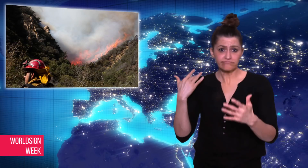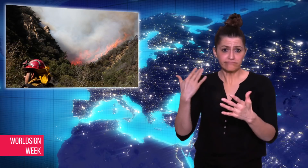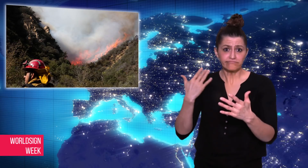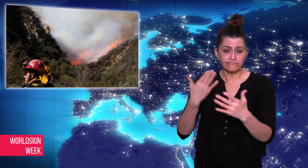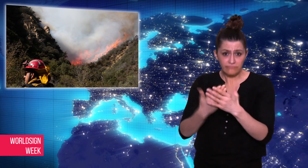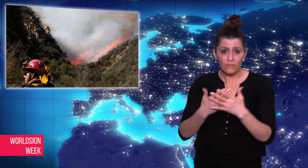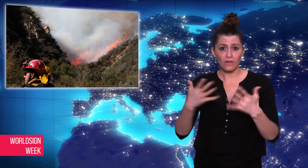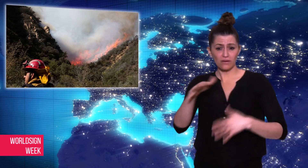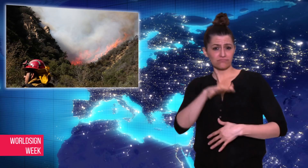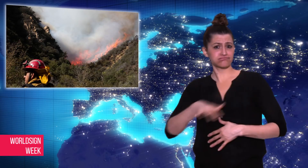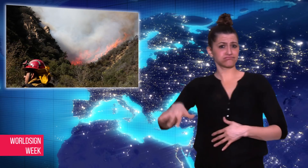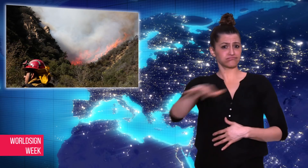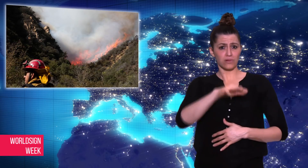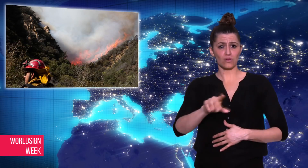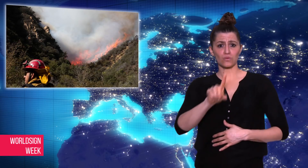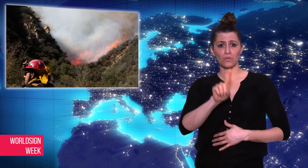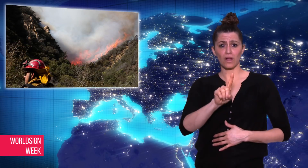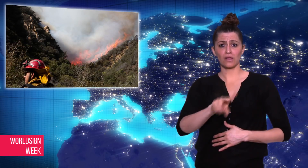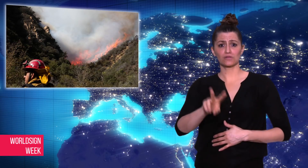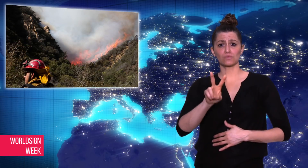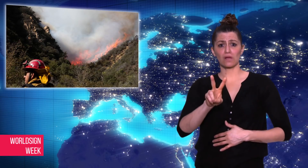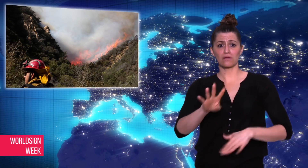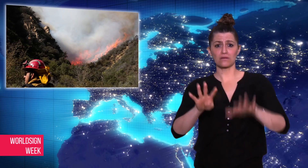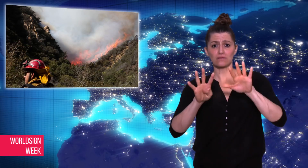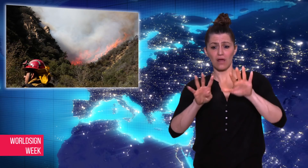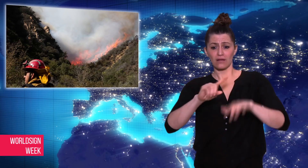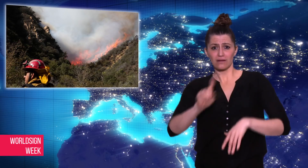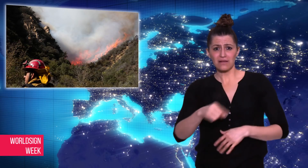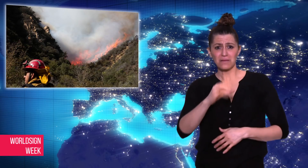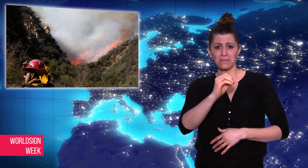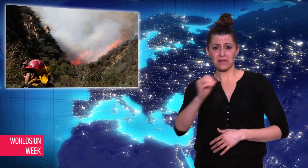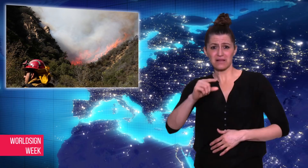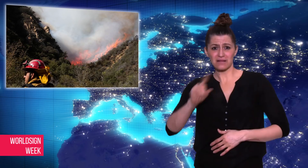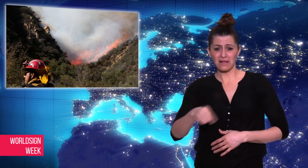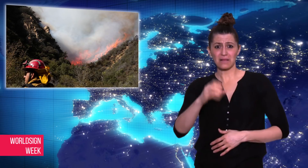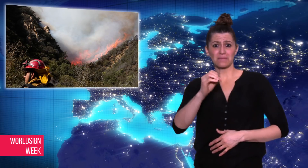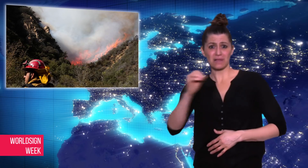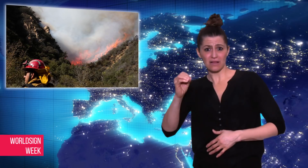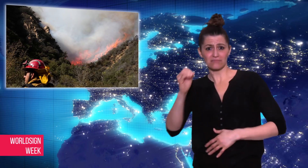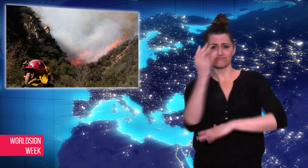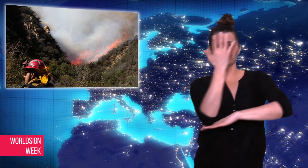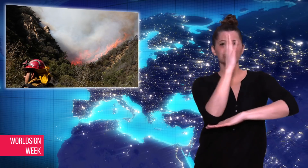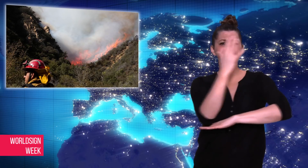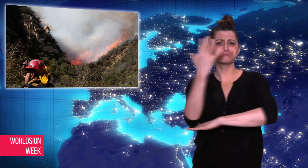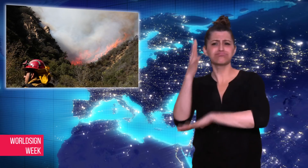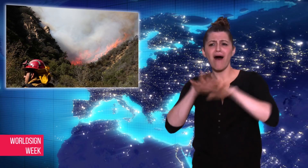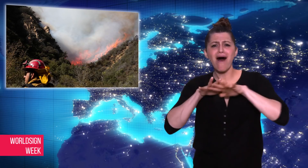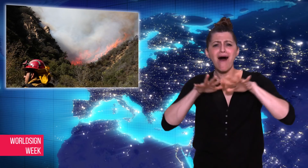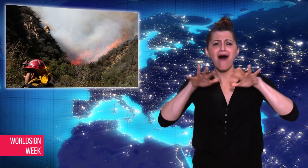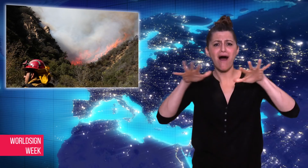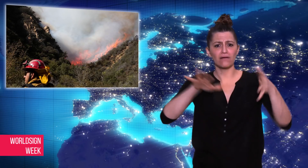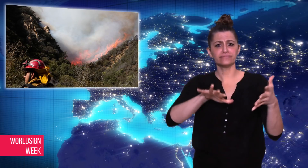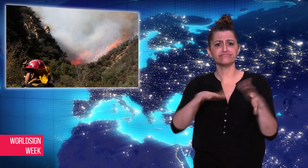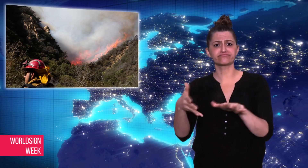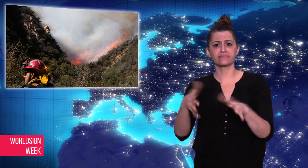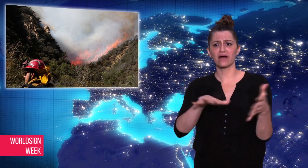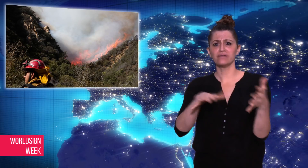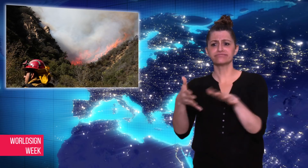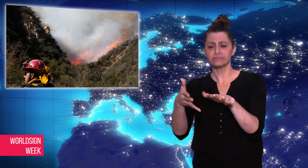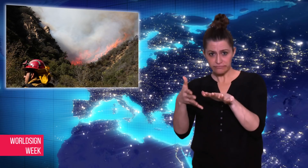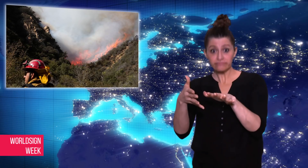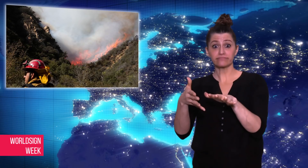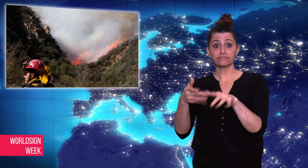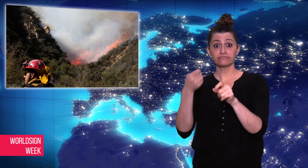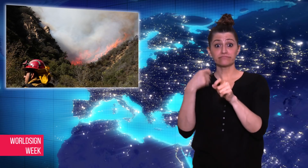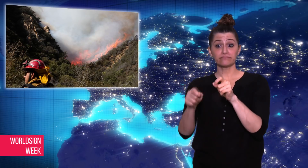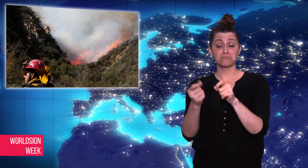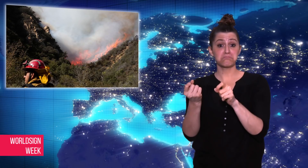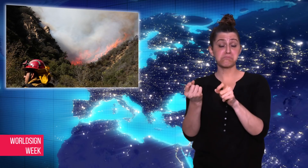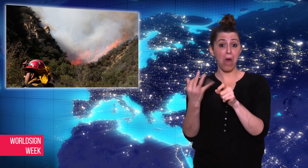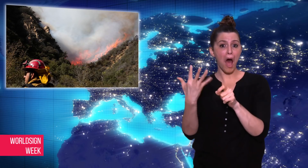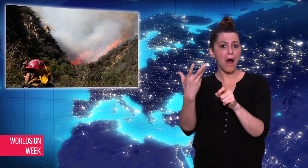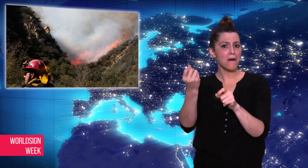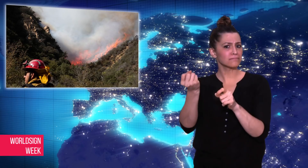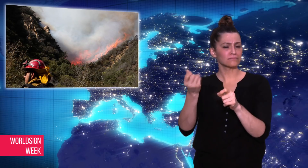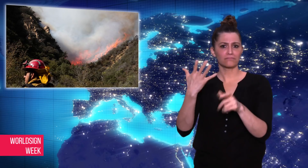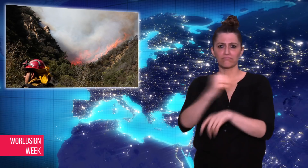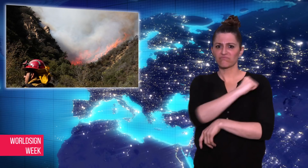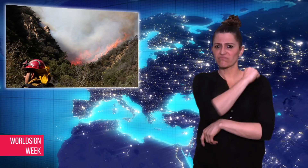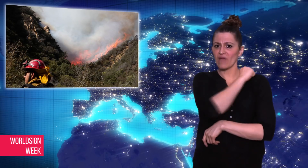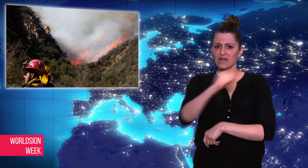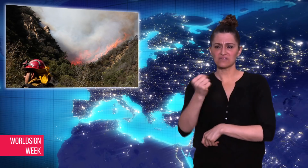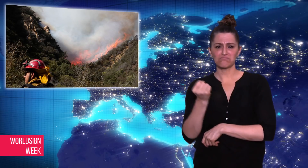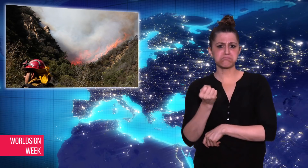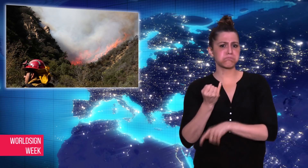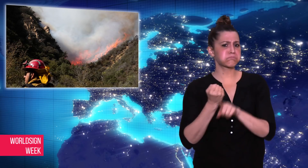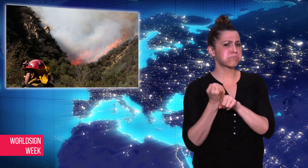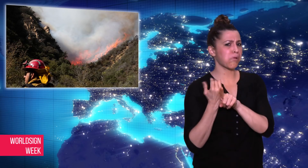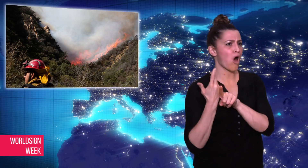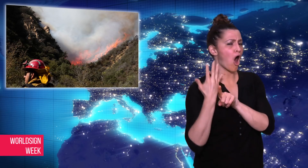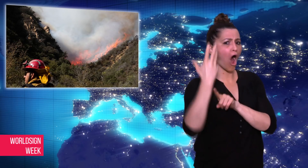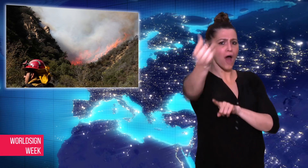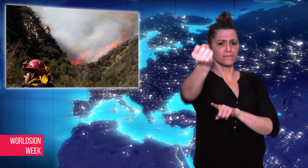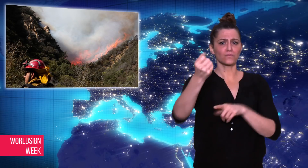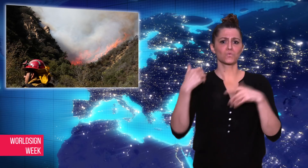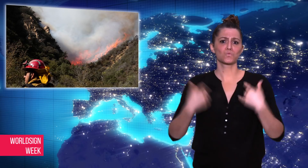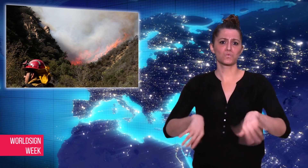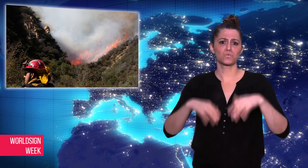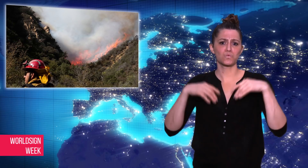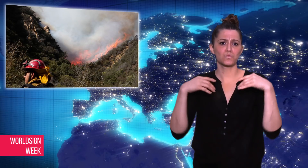Without snow or rain to reverse the effects of global warming